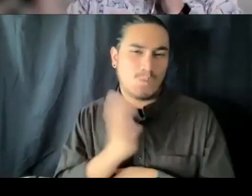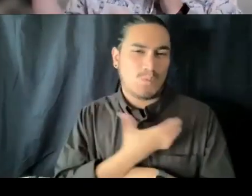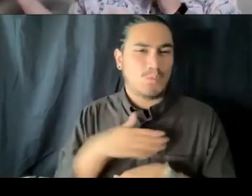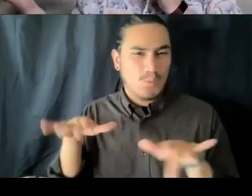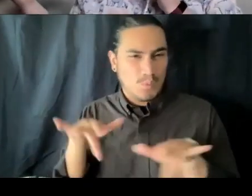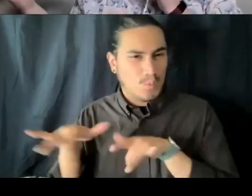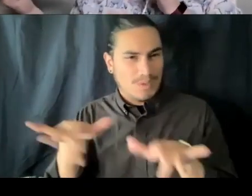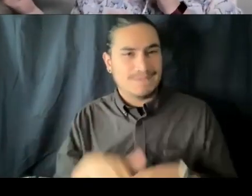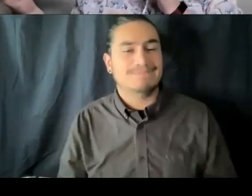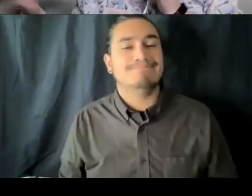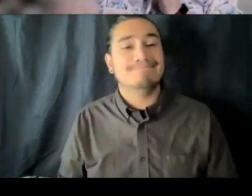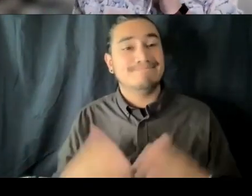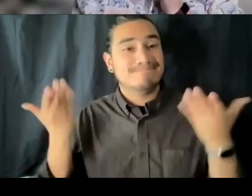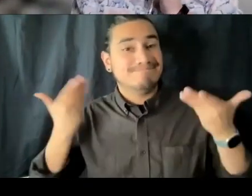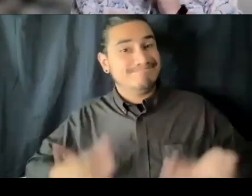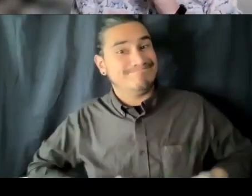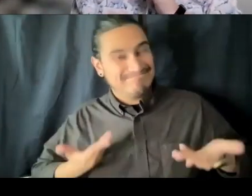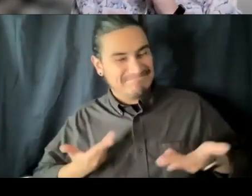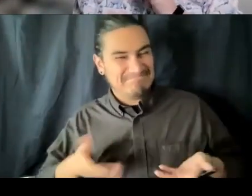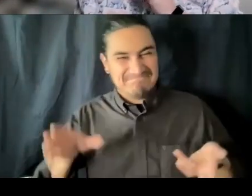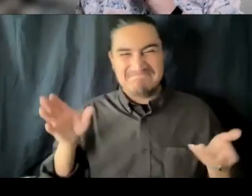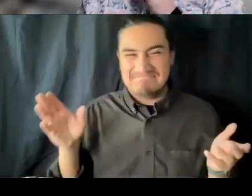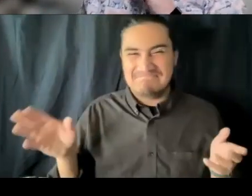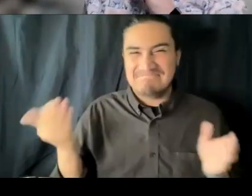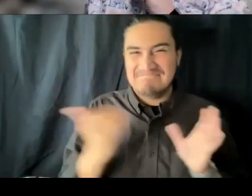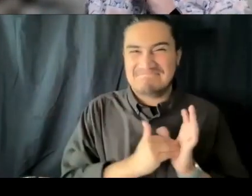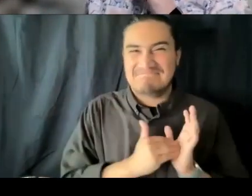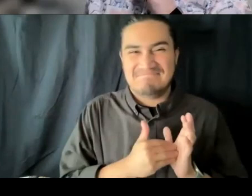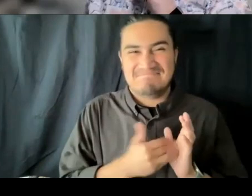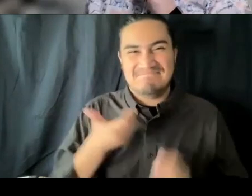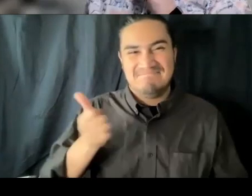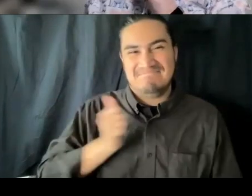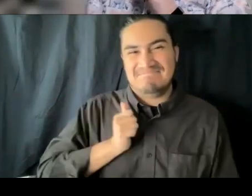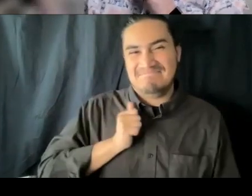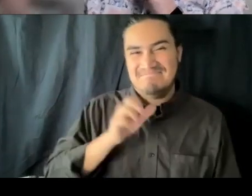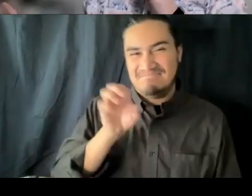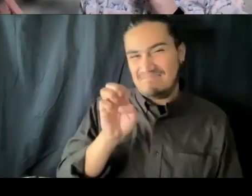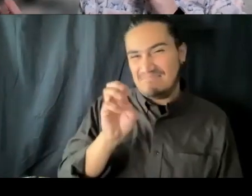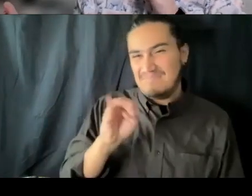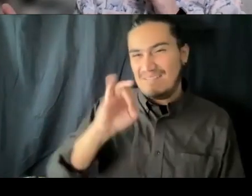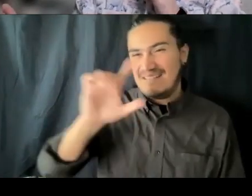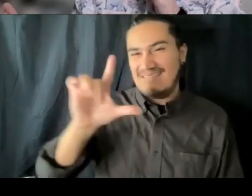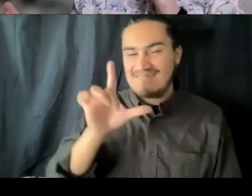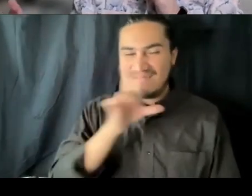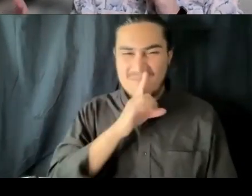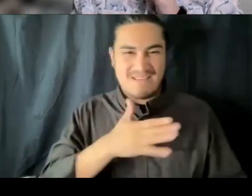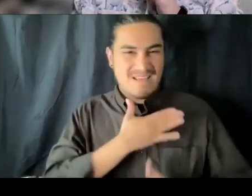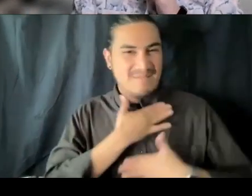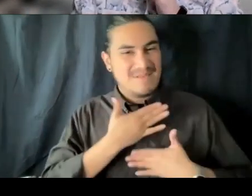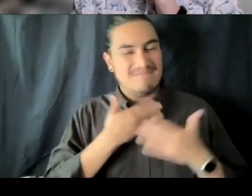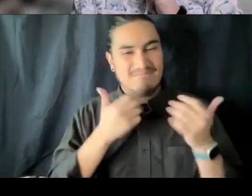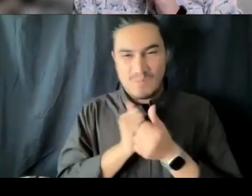And this is me. Again, I'm Emil, and so happy to have been with y'all today.